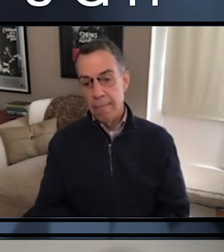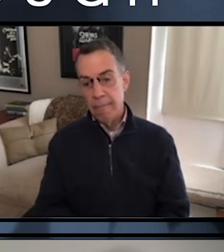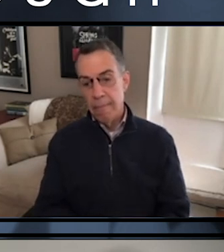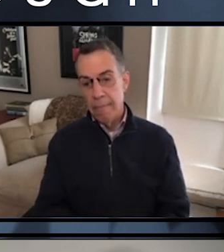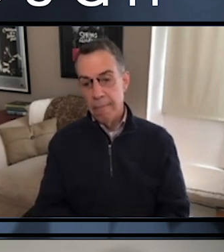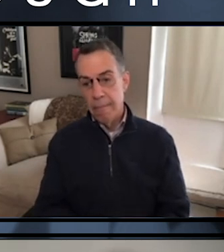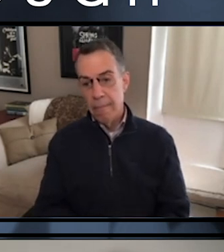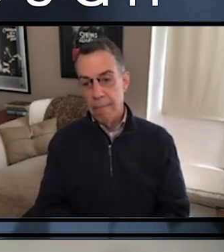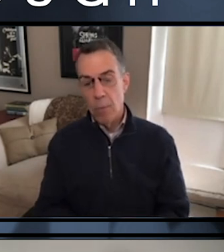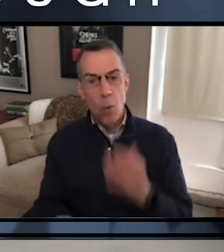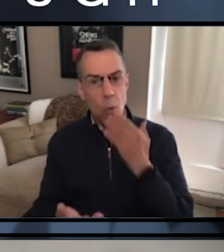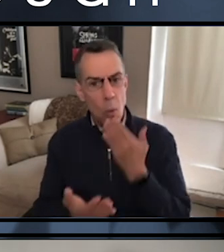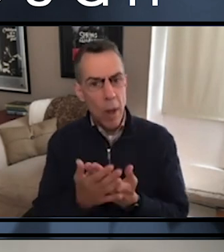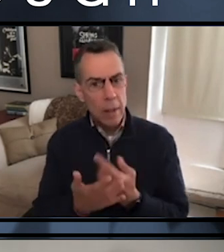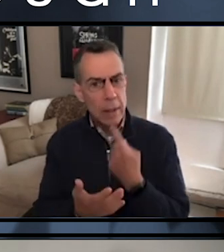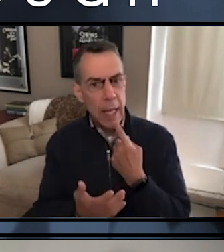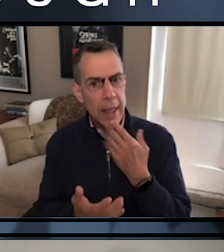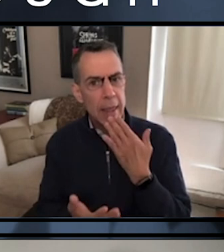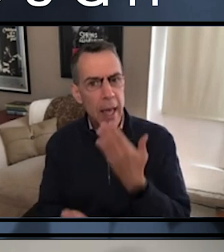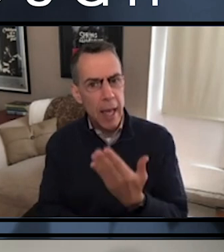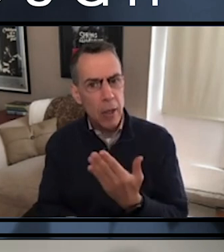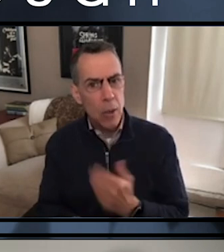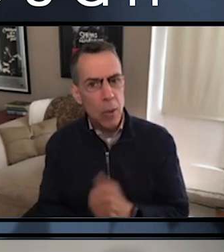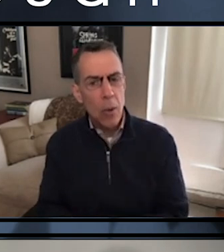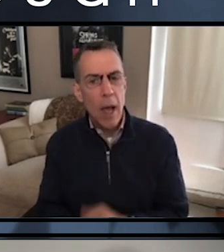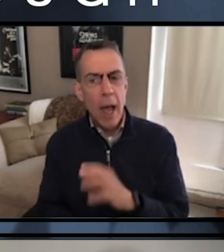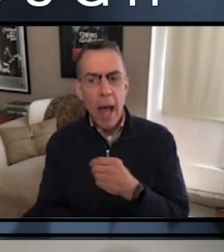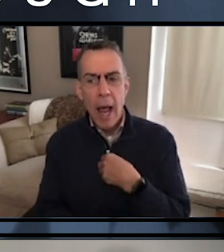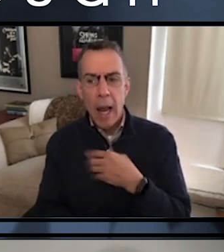Colman: Well said. Thank you. And I would love to talk about the casting